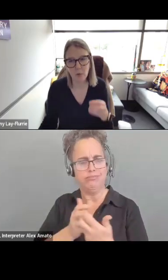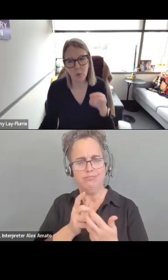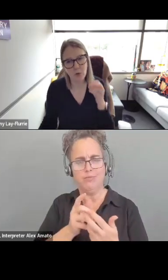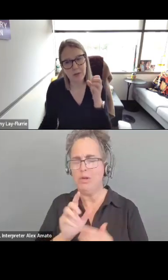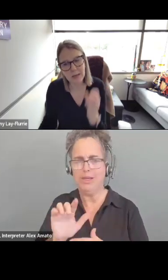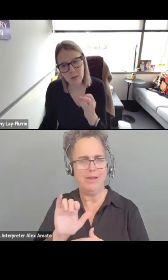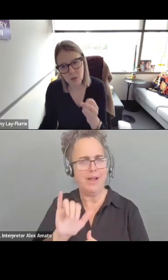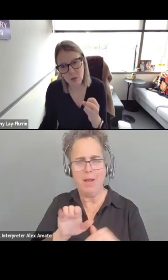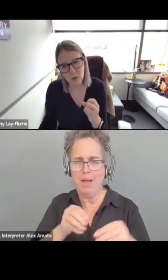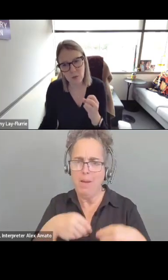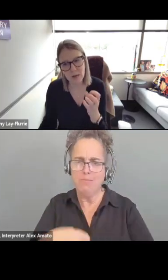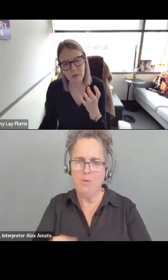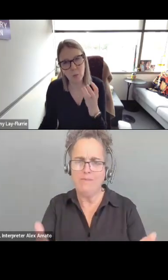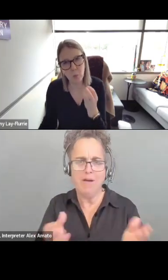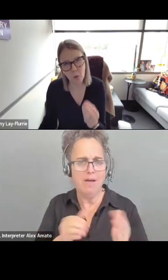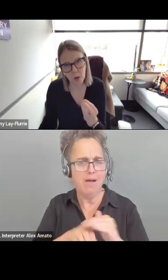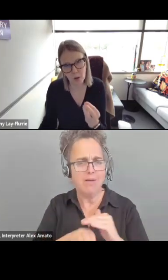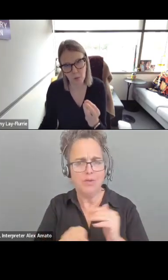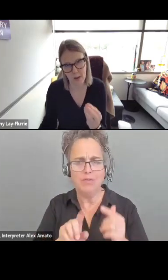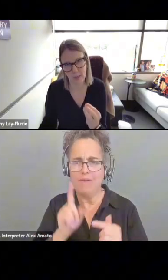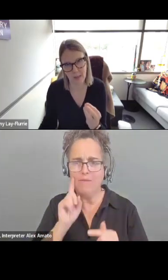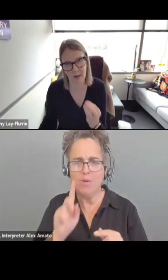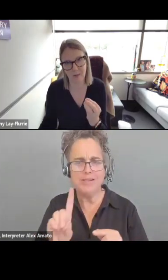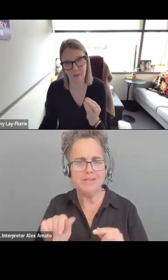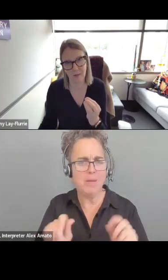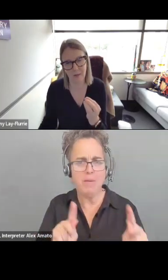because what you need to do is wallow in that.